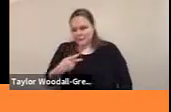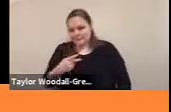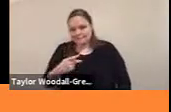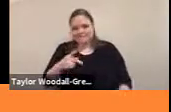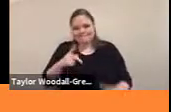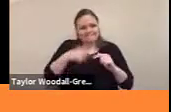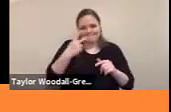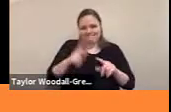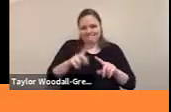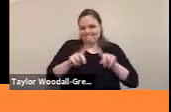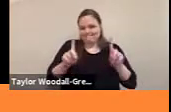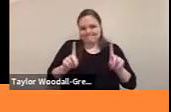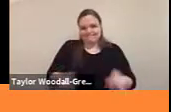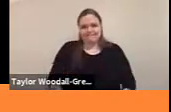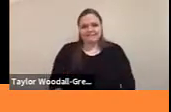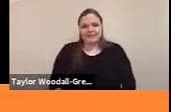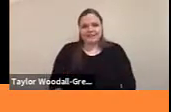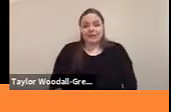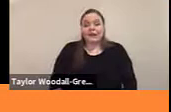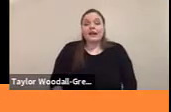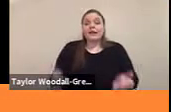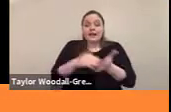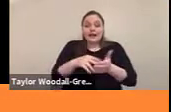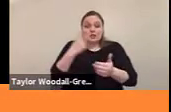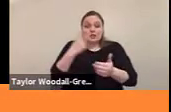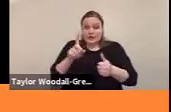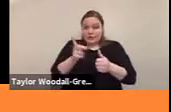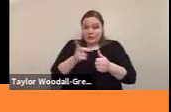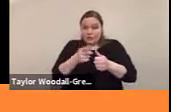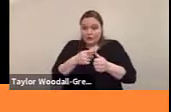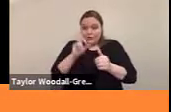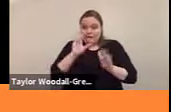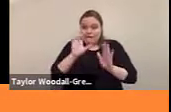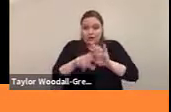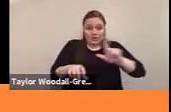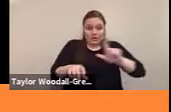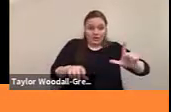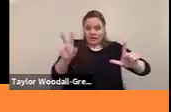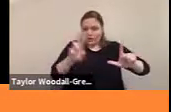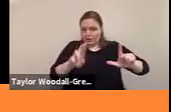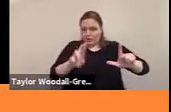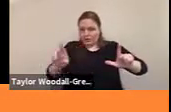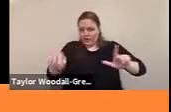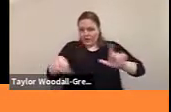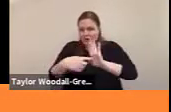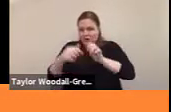And again, here we have the original photo on the left and the one on the right shows how someone with blue yellow colorblindness would see it.